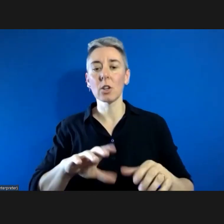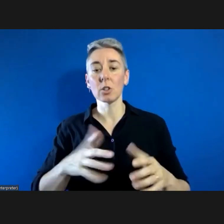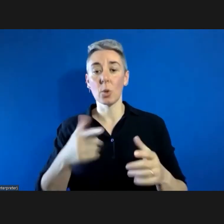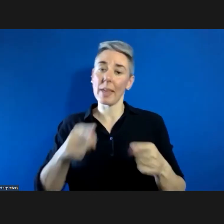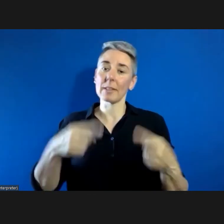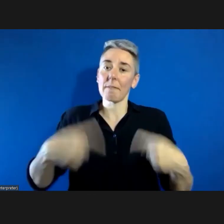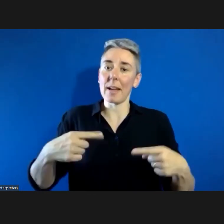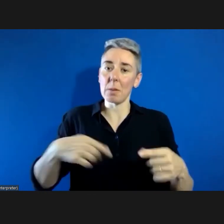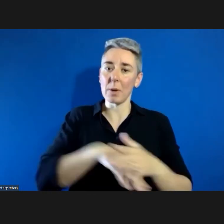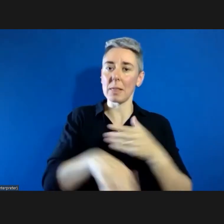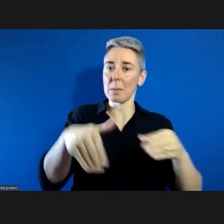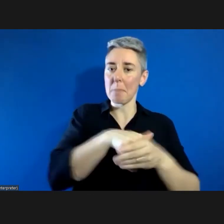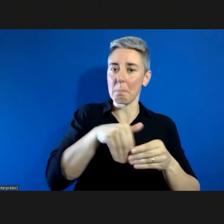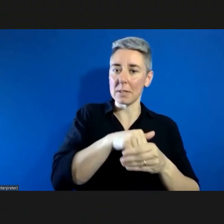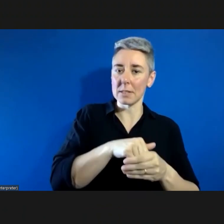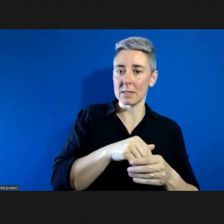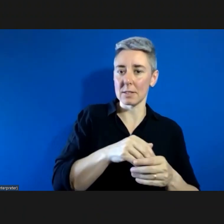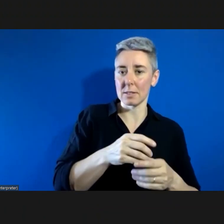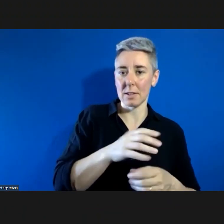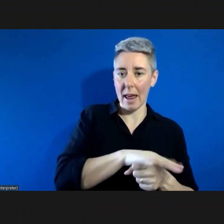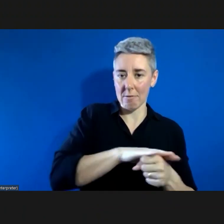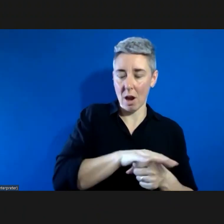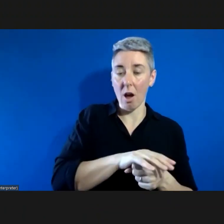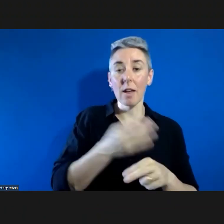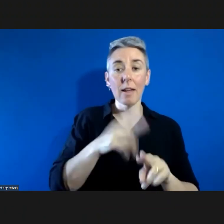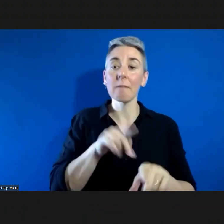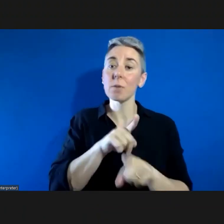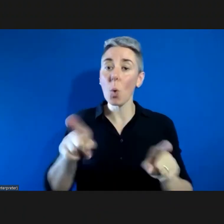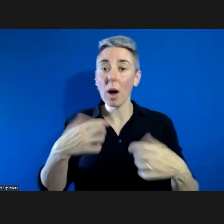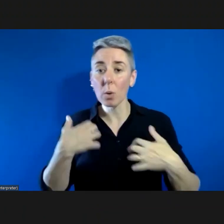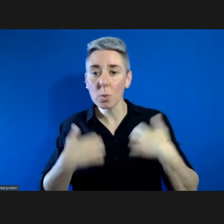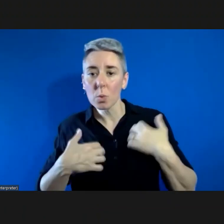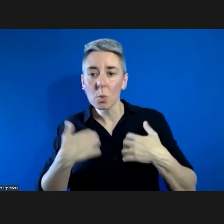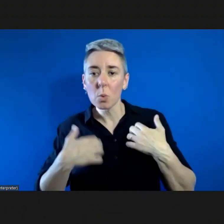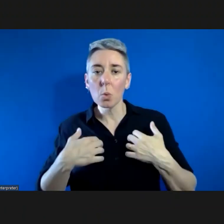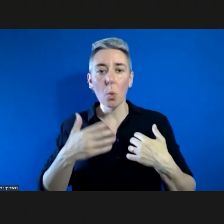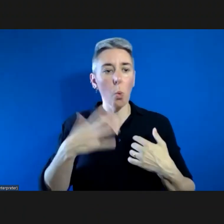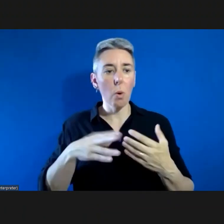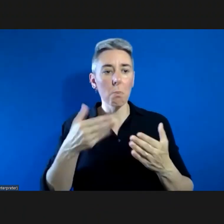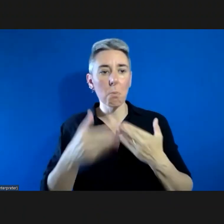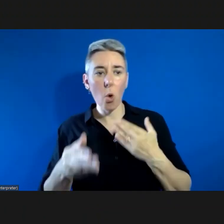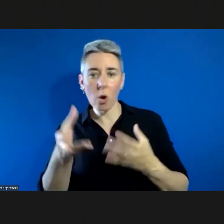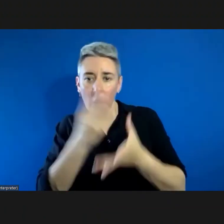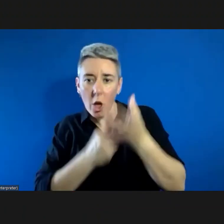that you would like to learn more about, or become more actively involved within your own institution